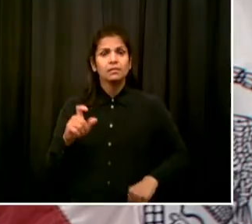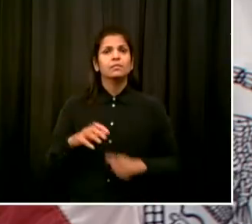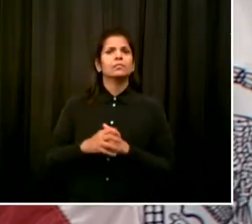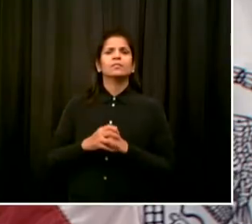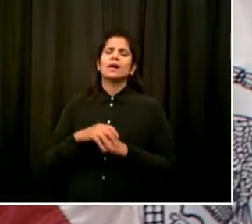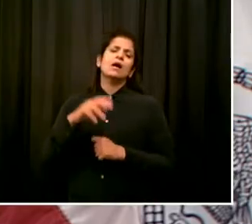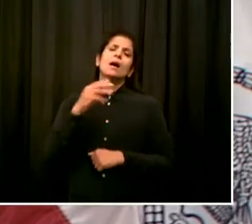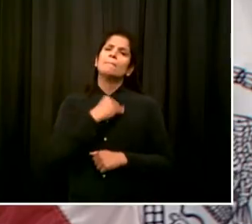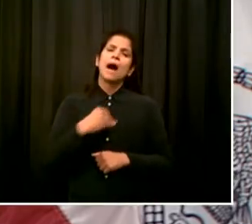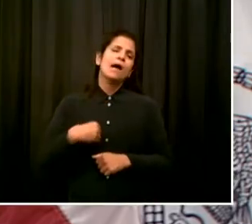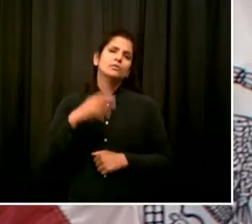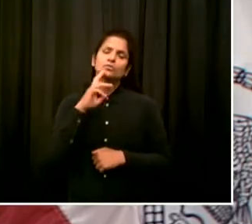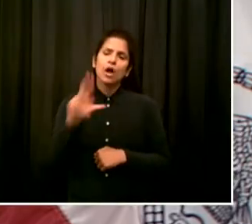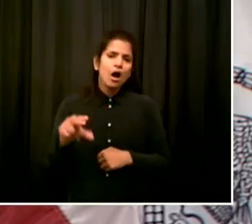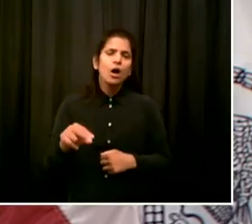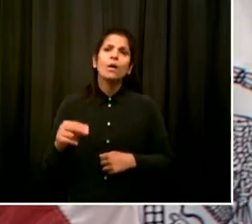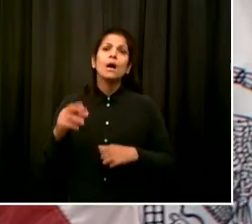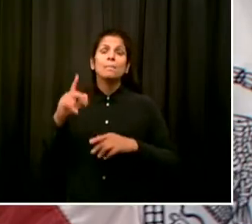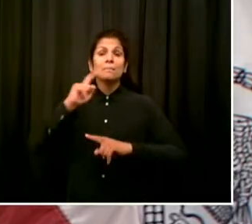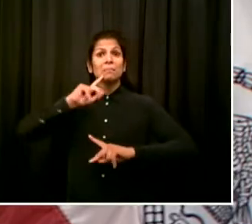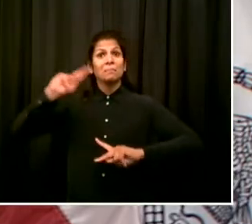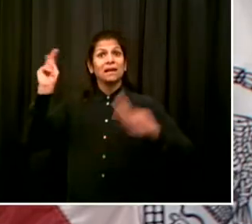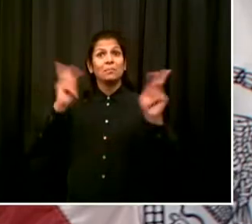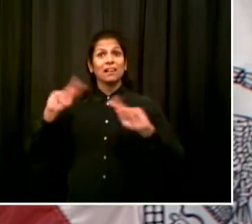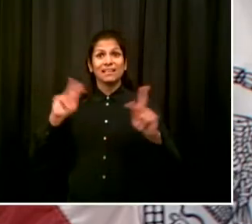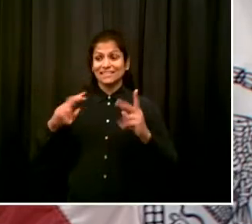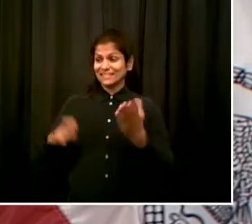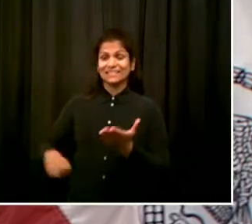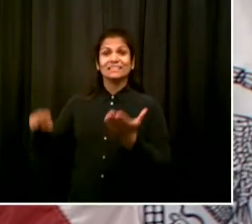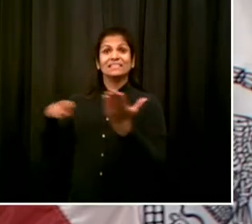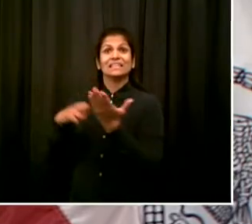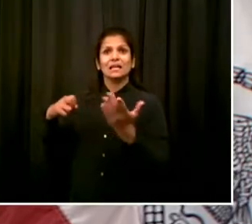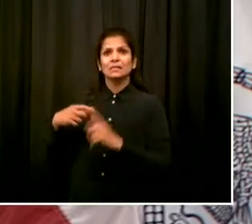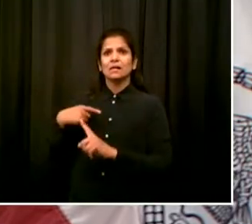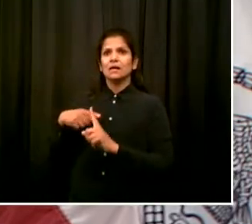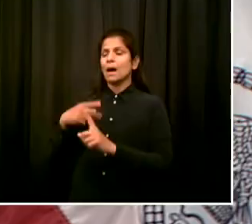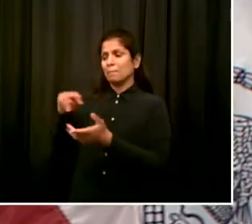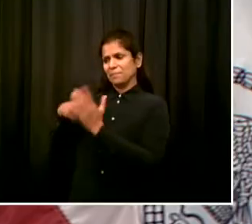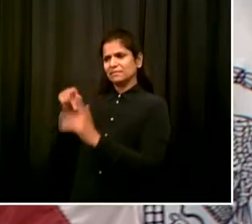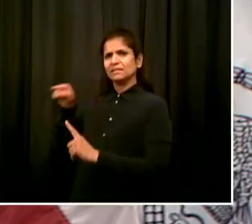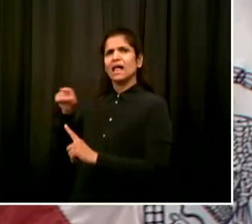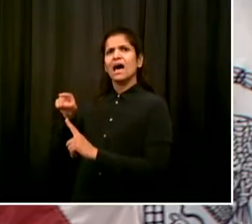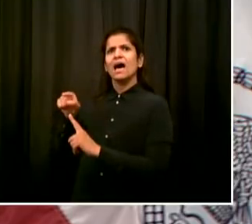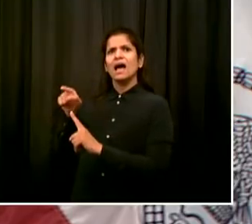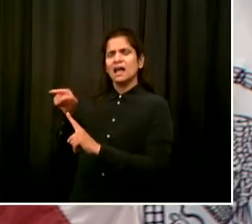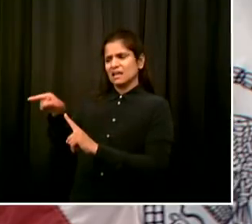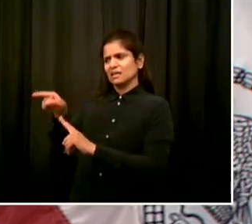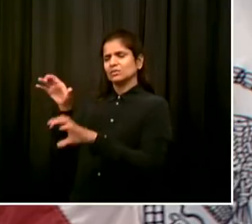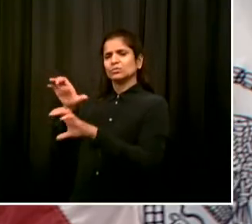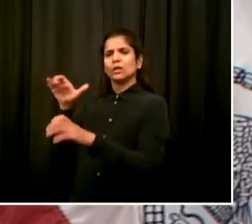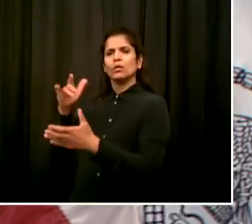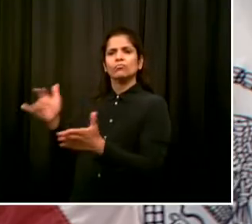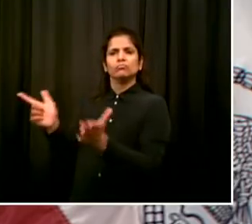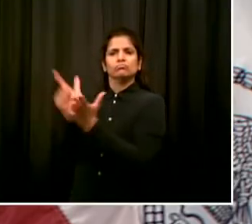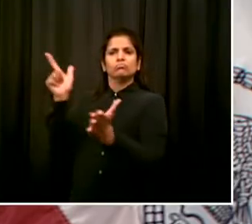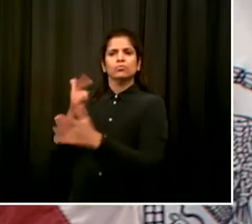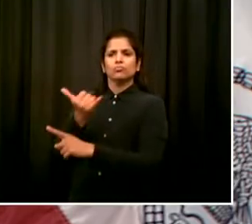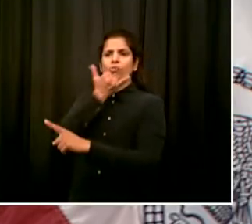TICKET IS IF THEY ARE DOING SOMETHING WRONG. WE DON'T WANT FAKE REVENUE. WE WANT PPLEOE